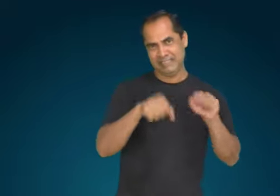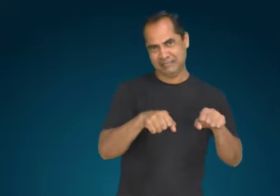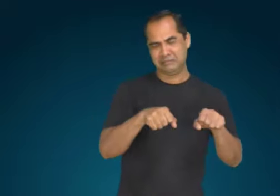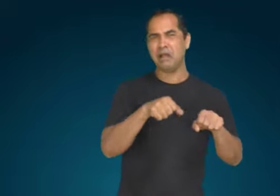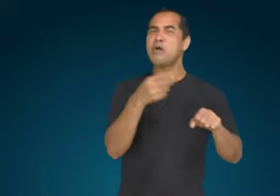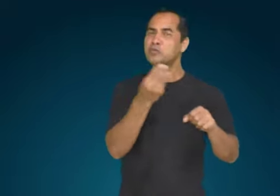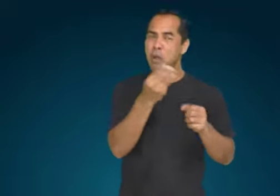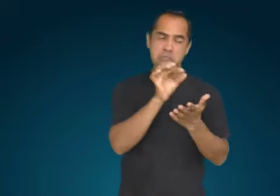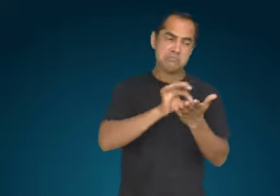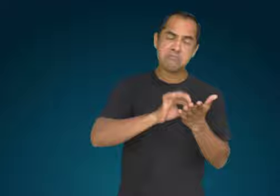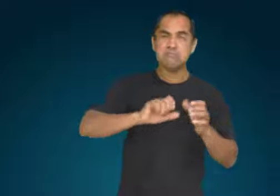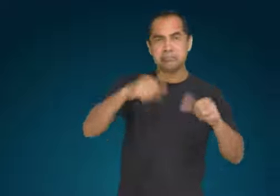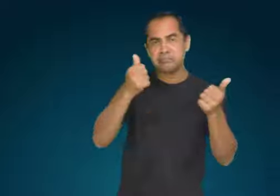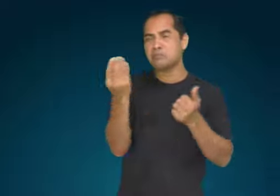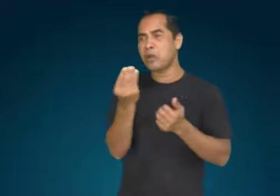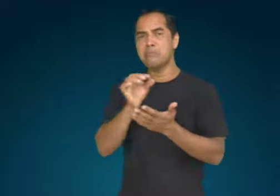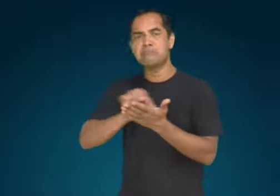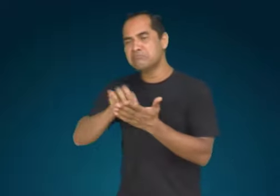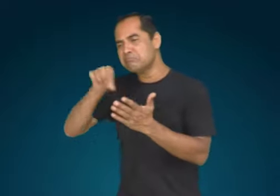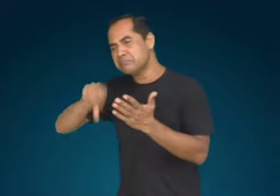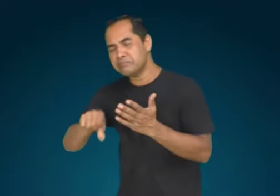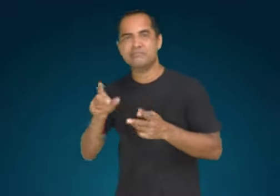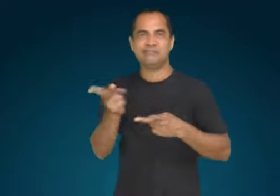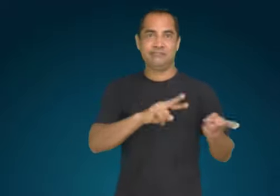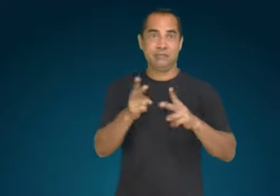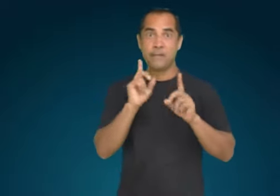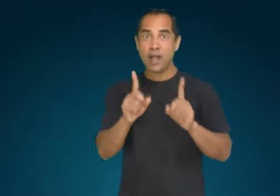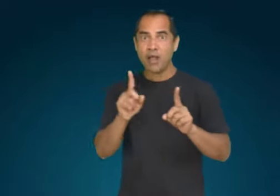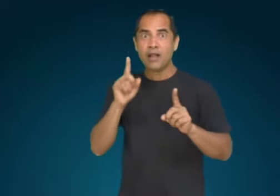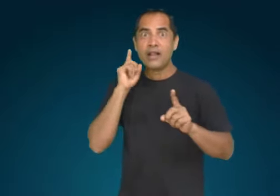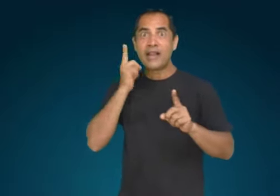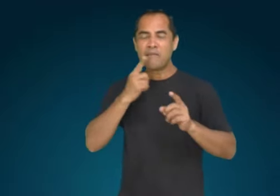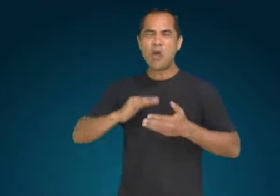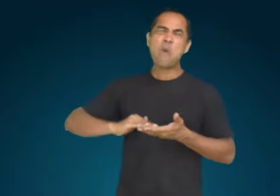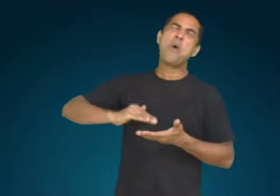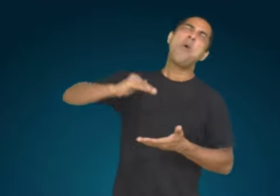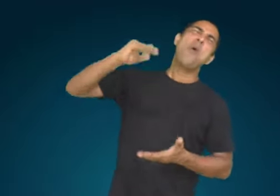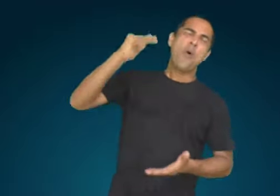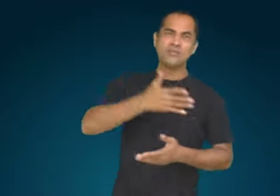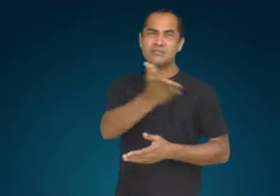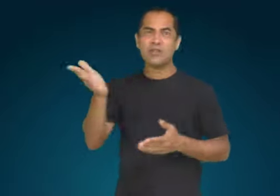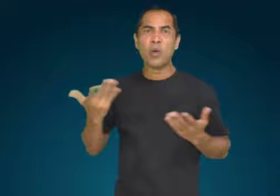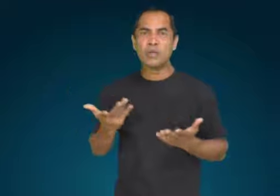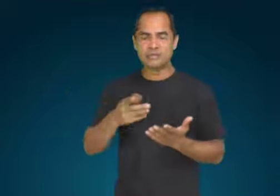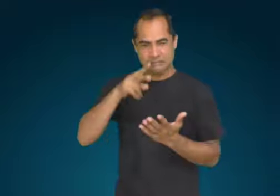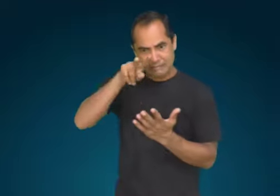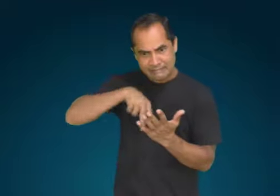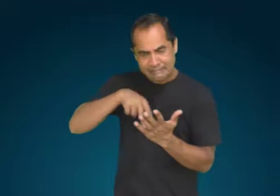the answer is no most parents of deaf children are hearing a very small percentage of deaf children are fortunate to be born to deaf parents